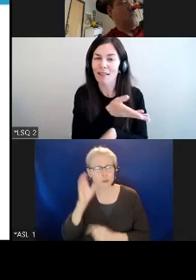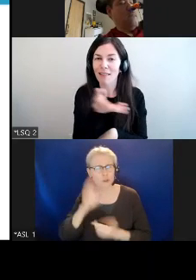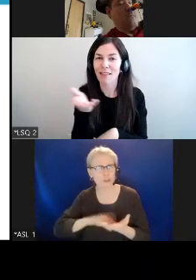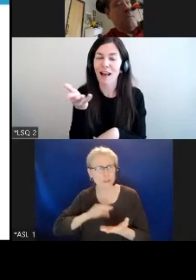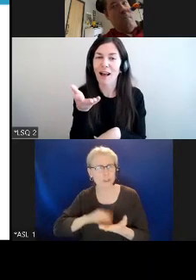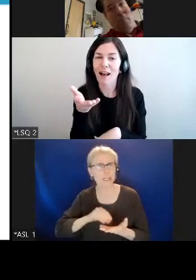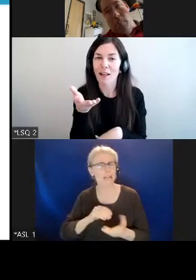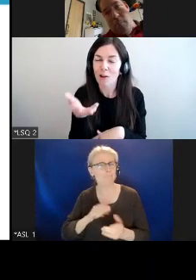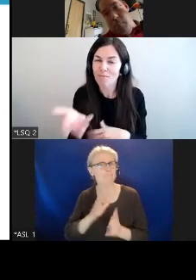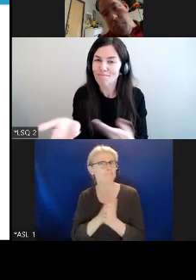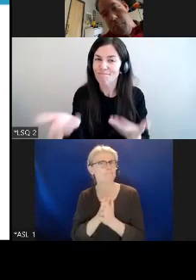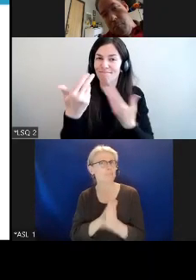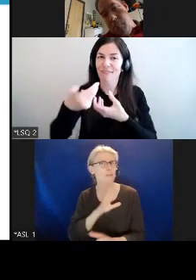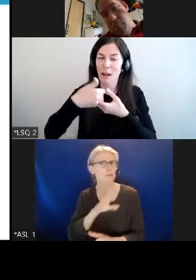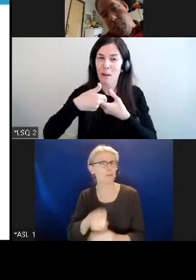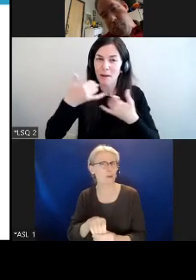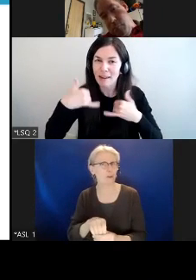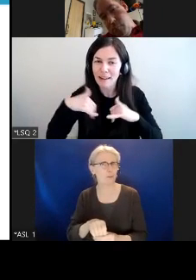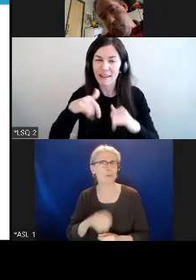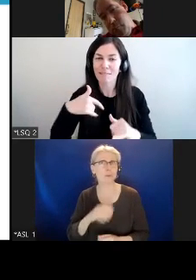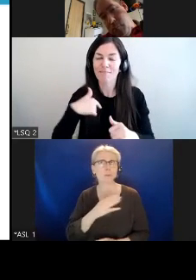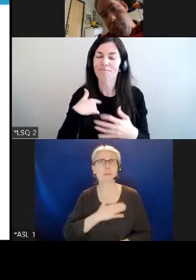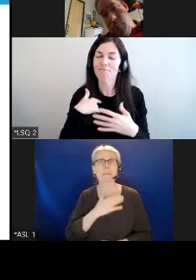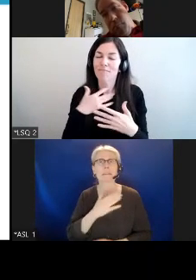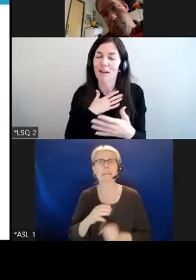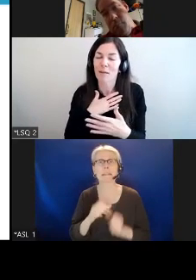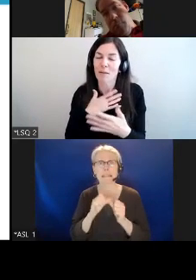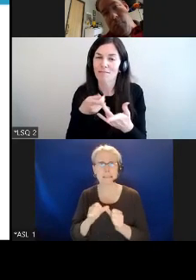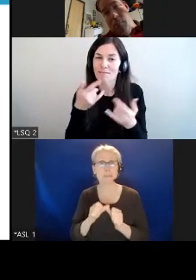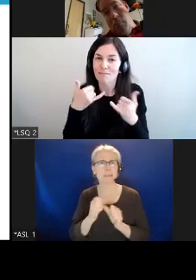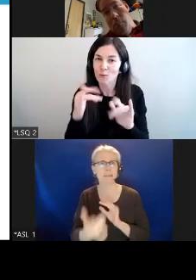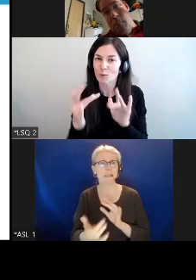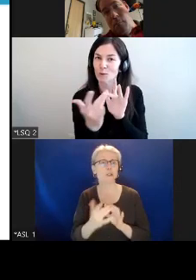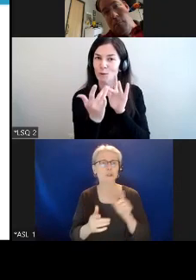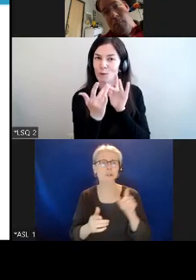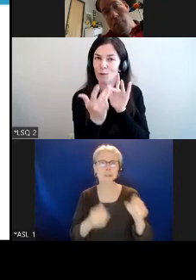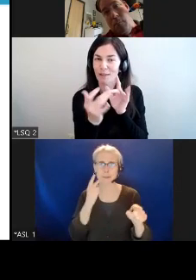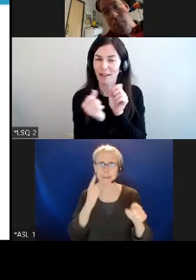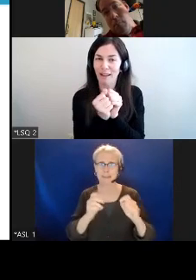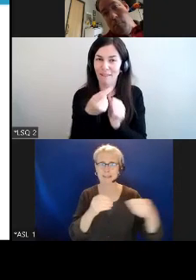WE WOULD LOVE FOR YOU TO KEEP IN TOUCH. ON THE SCREEN AND IN THE CHAT, WE WILL BE